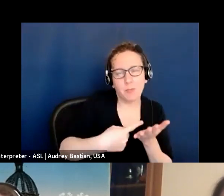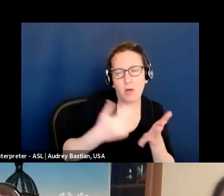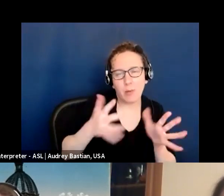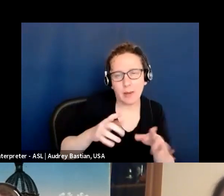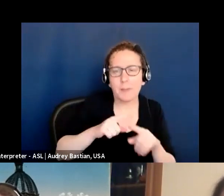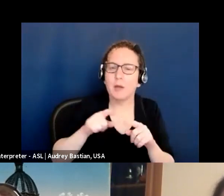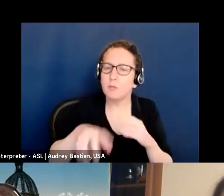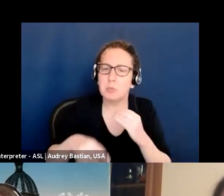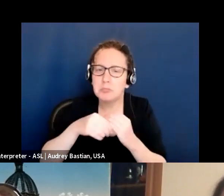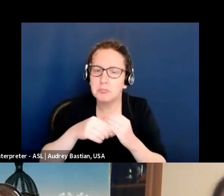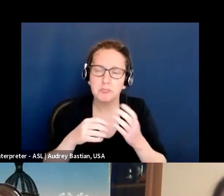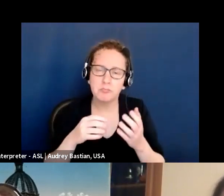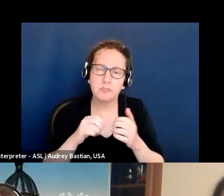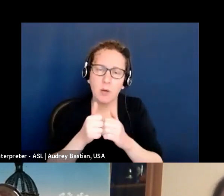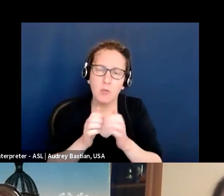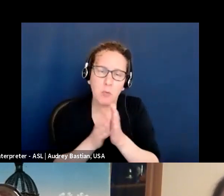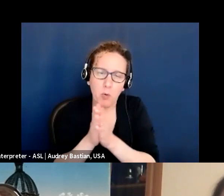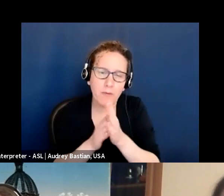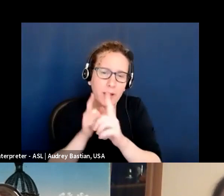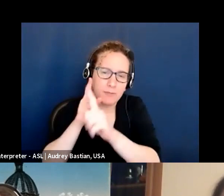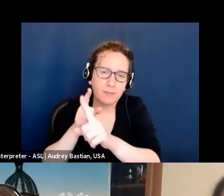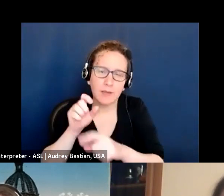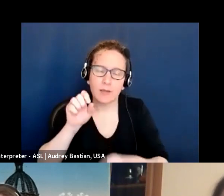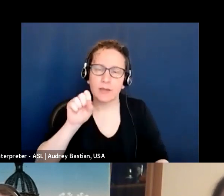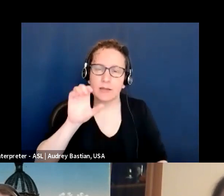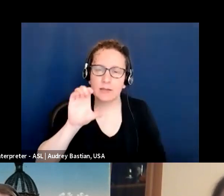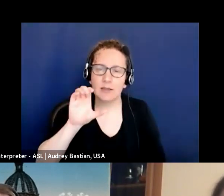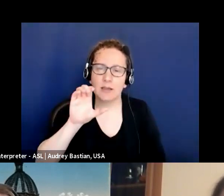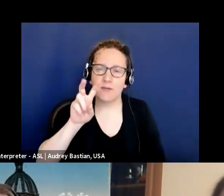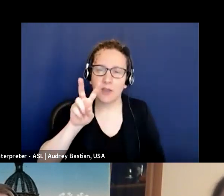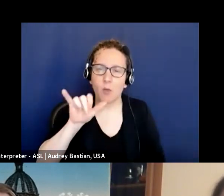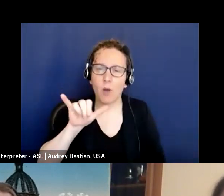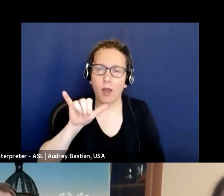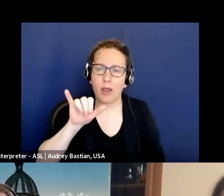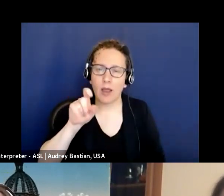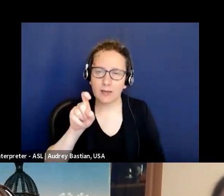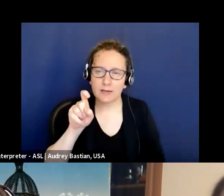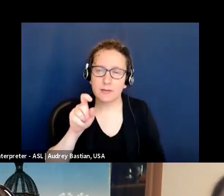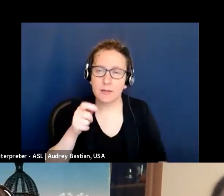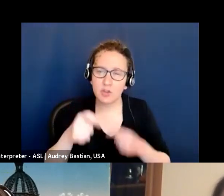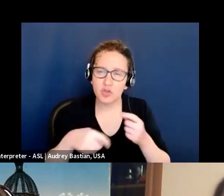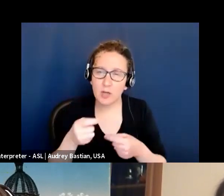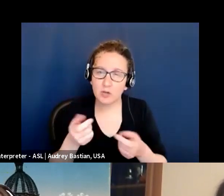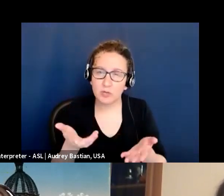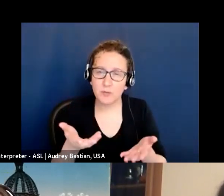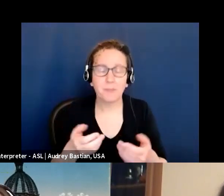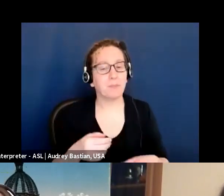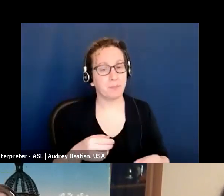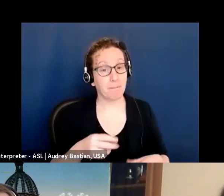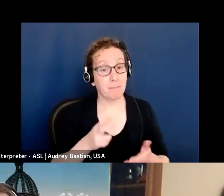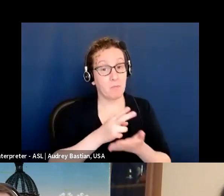how you got motivated to do the CBYX exchange? >> SAMSARA COUNTS: Honestly, I had the privilege